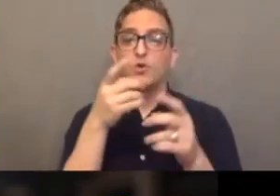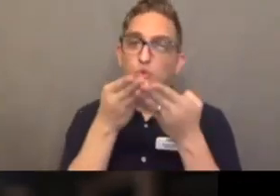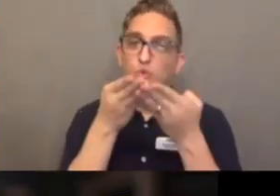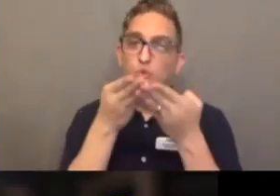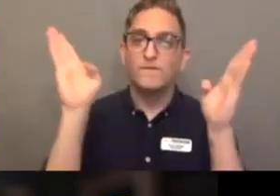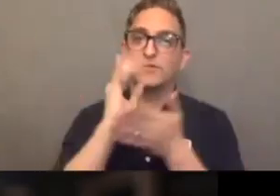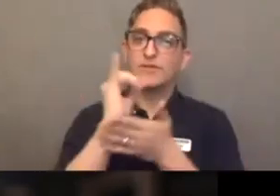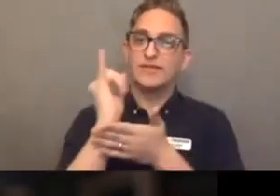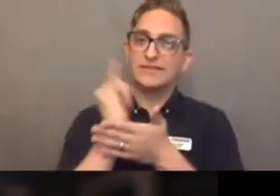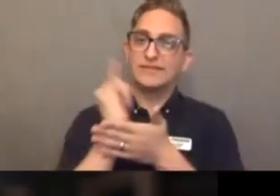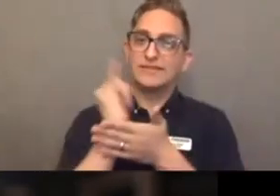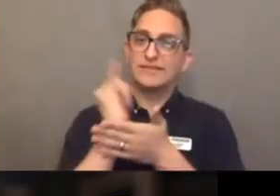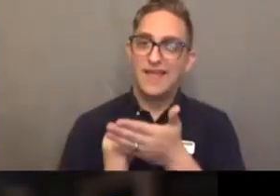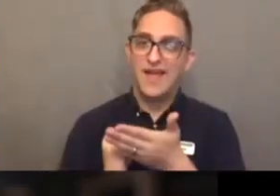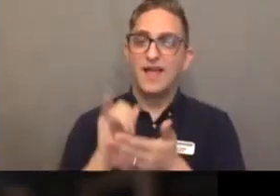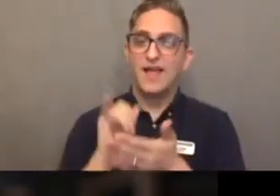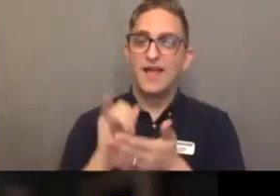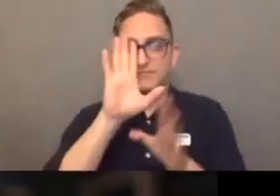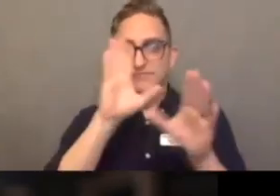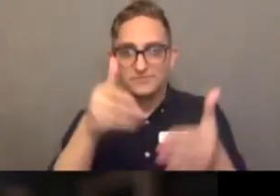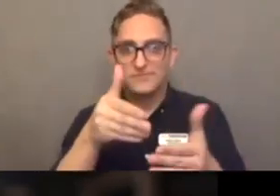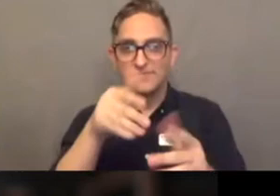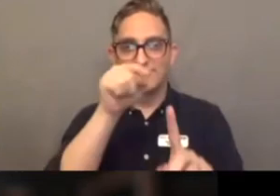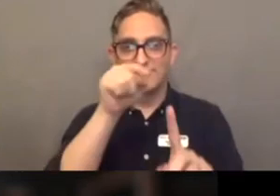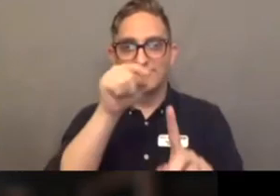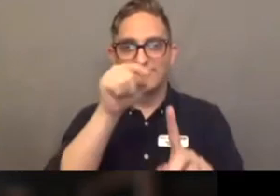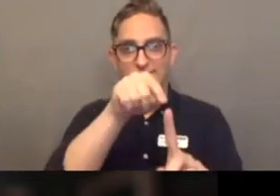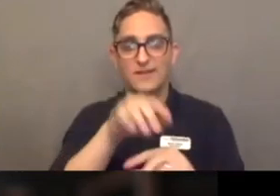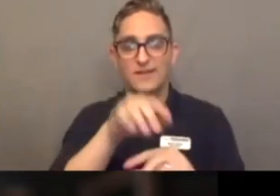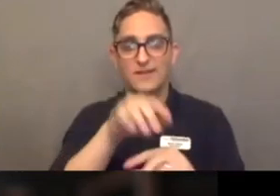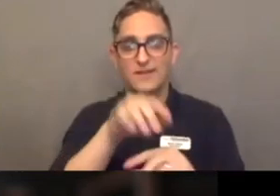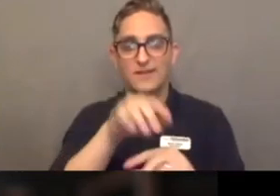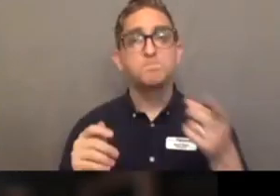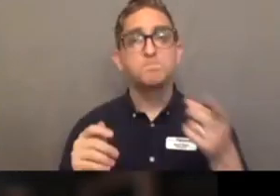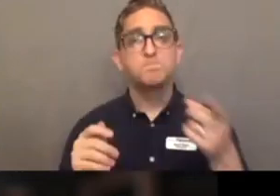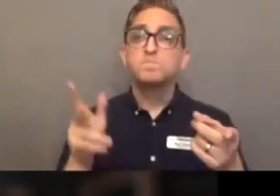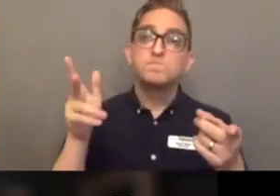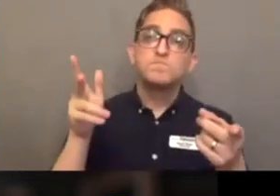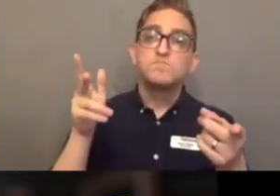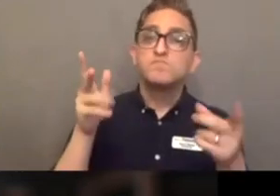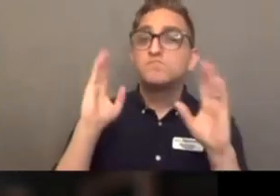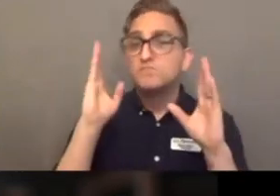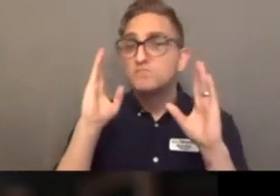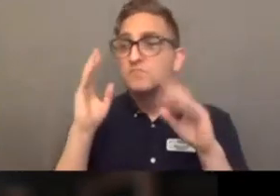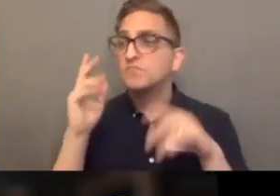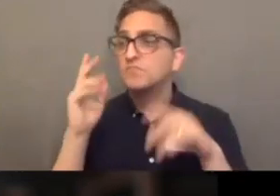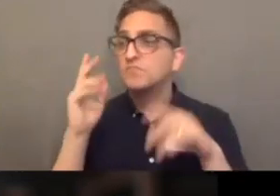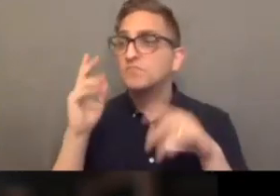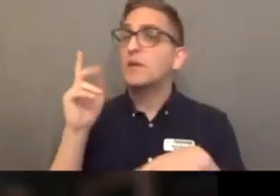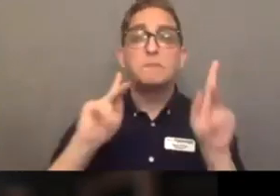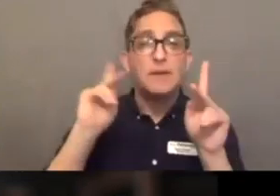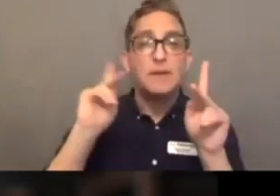I'm hoping that as you hear the really smart people who are going to be talking in the